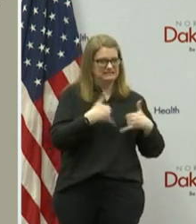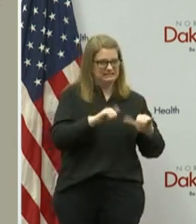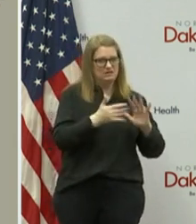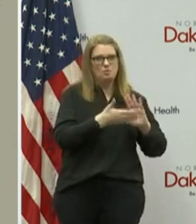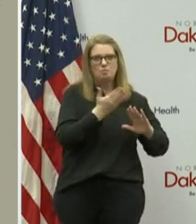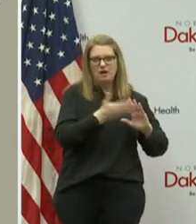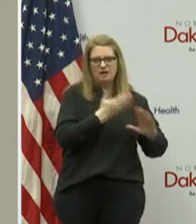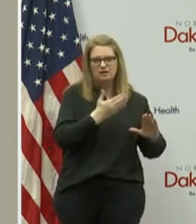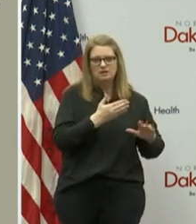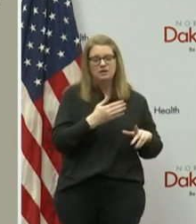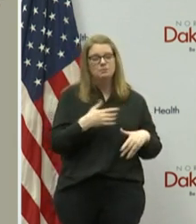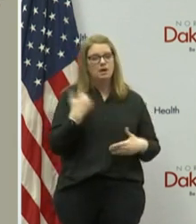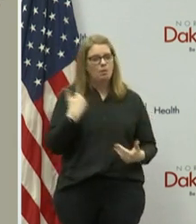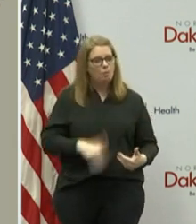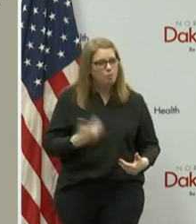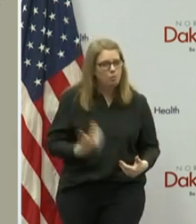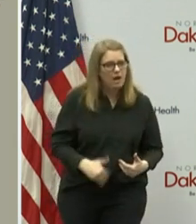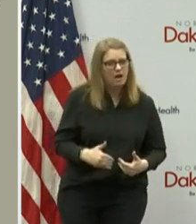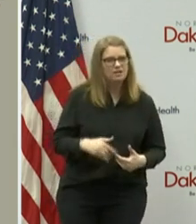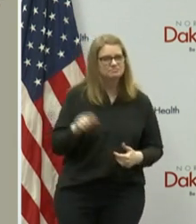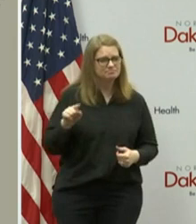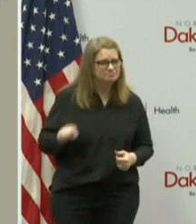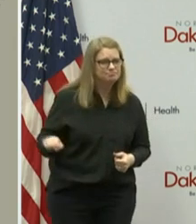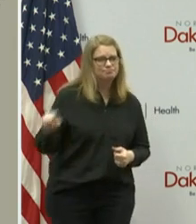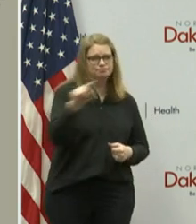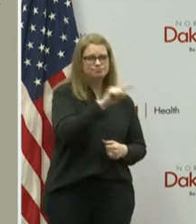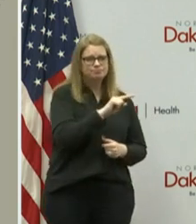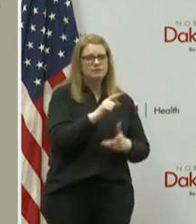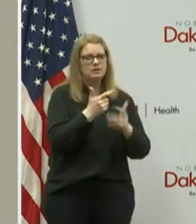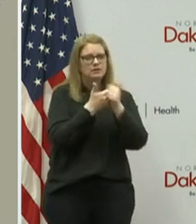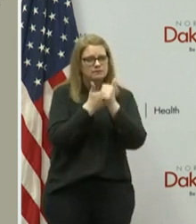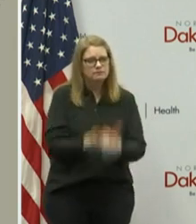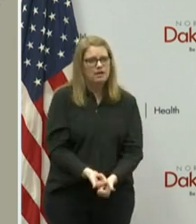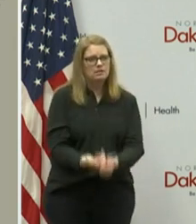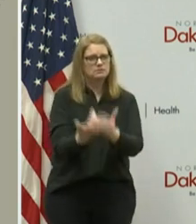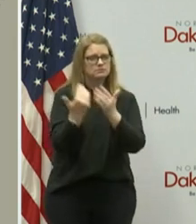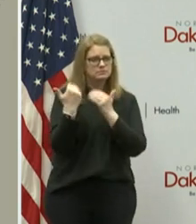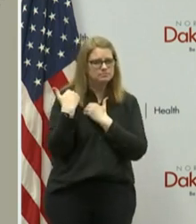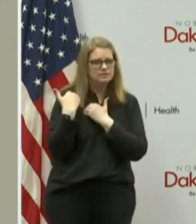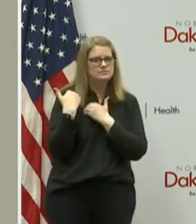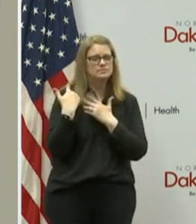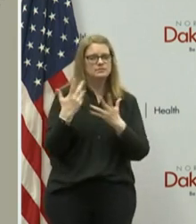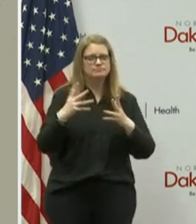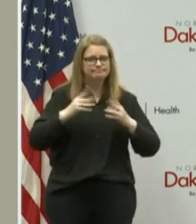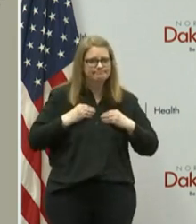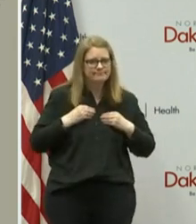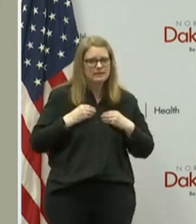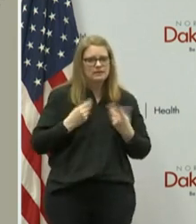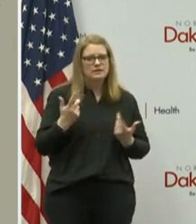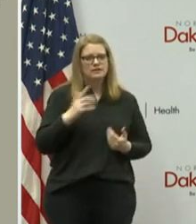MANDATES HAVE BEEN, THE MAJORITY OF THE ECONOMY REMAINED OPEN, BUT WE HAD TREMENDOUS COME LINES.